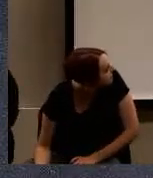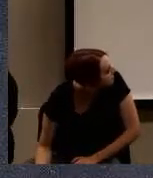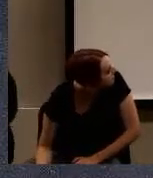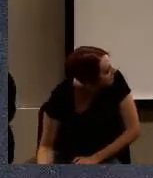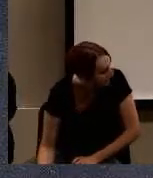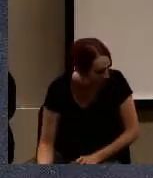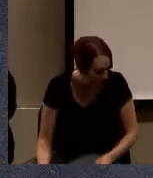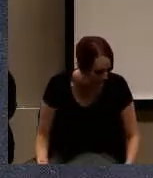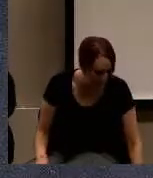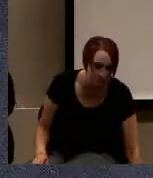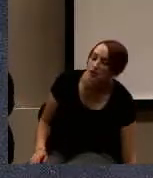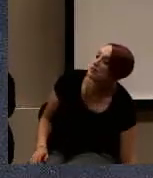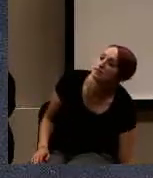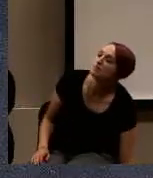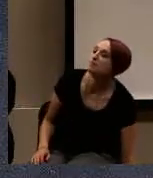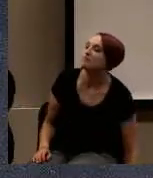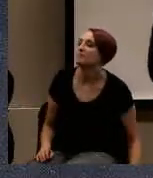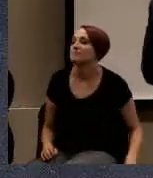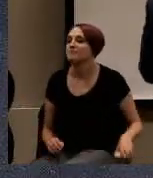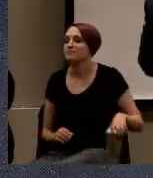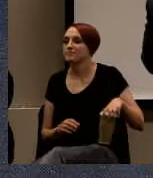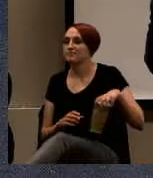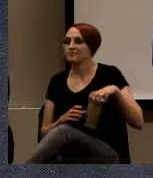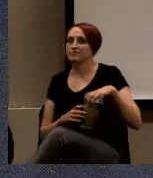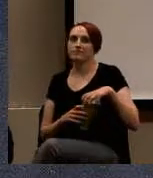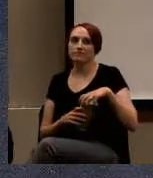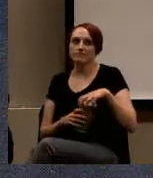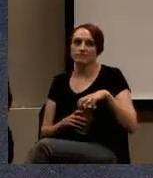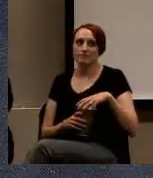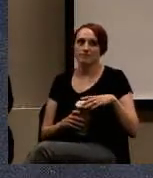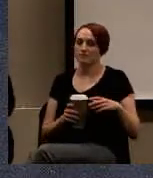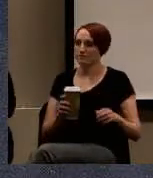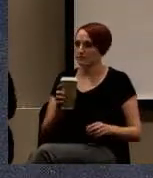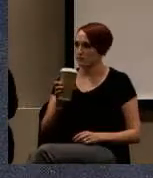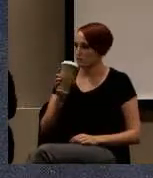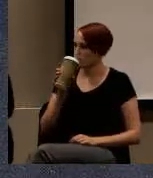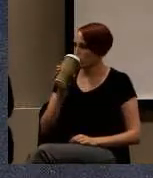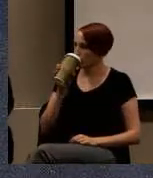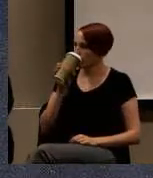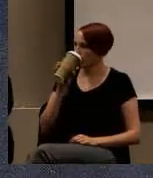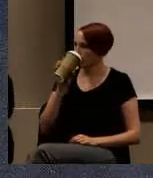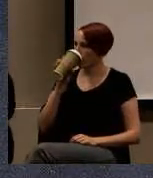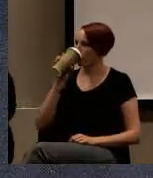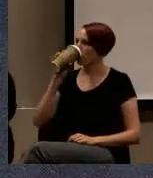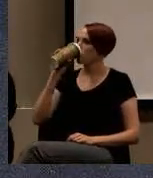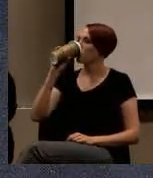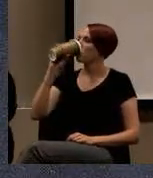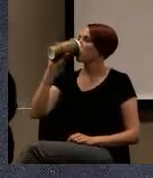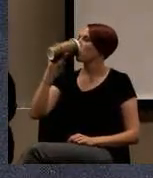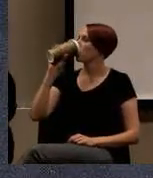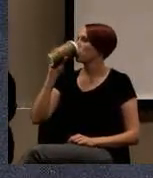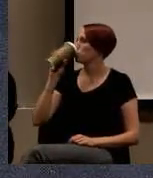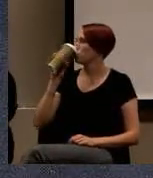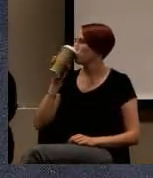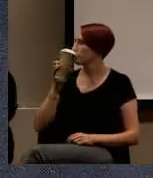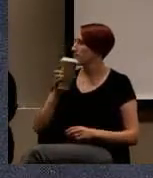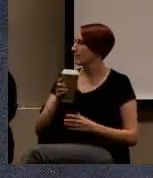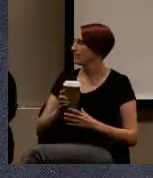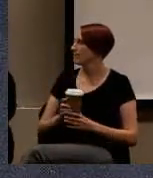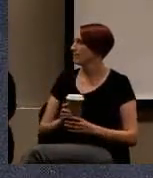Some people may lose those abilities sooner than others, but generally speaking by the time you get to 80, you needed significantly more light